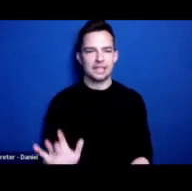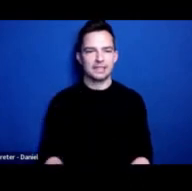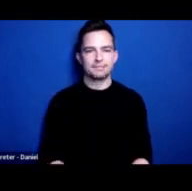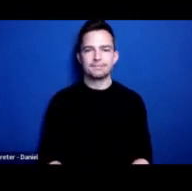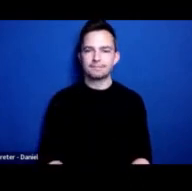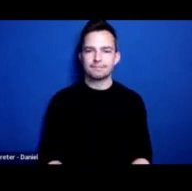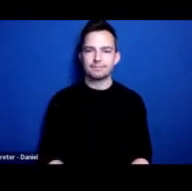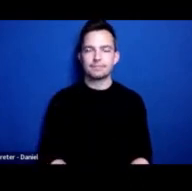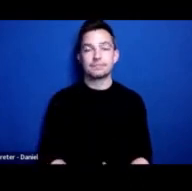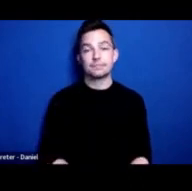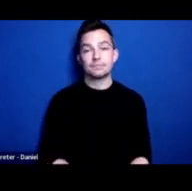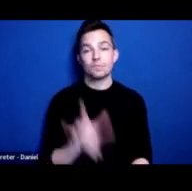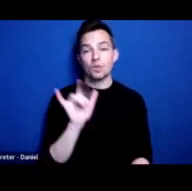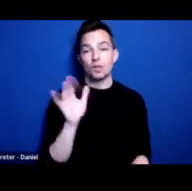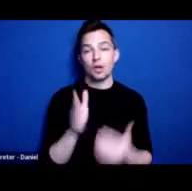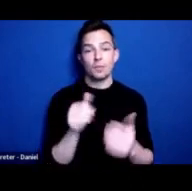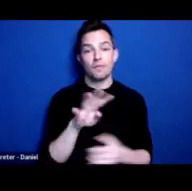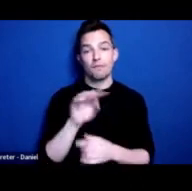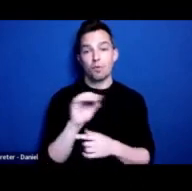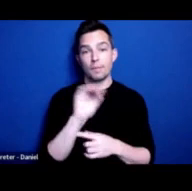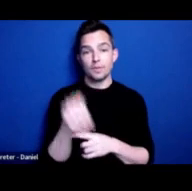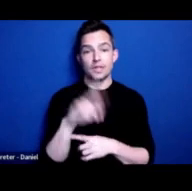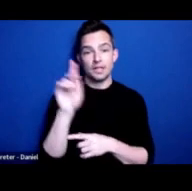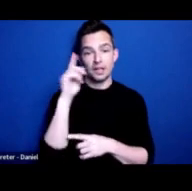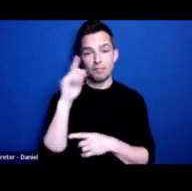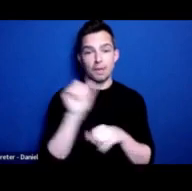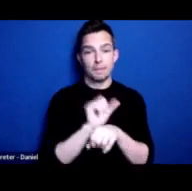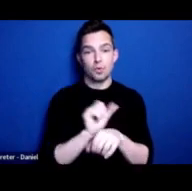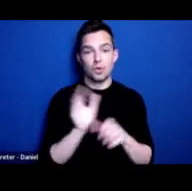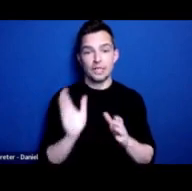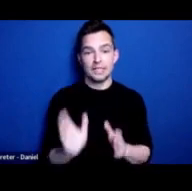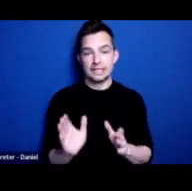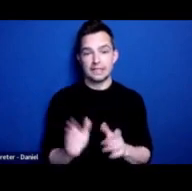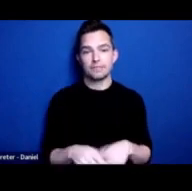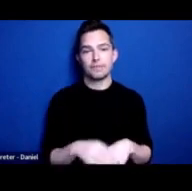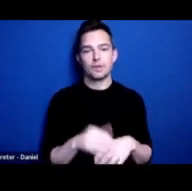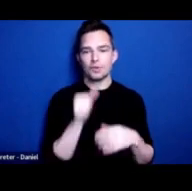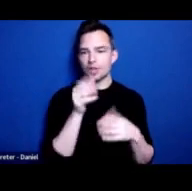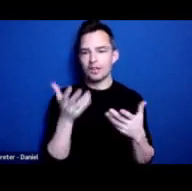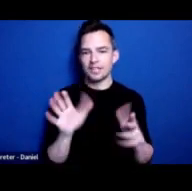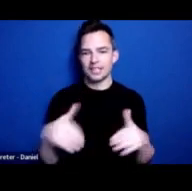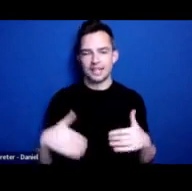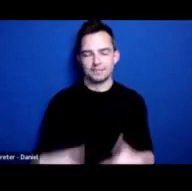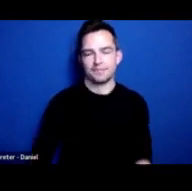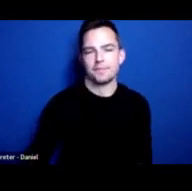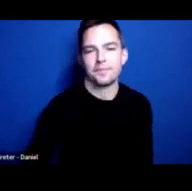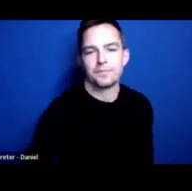So it looks almost 40% are government employees. And we're not done yet. Over 30% are